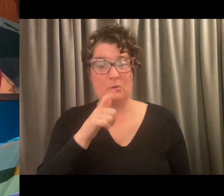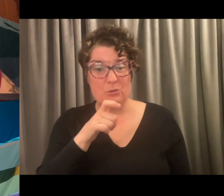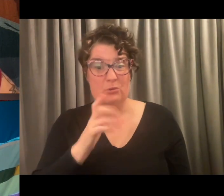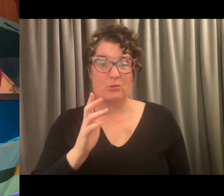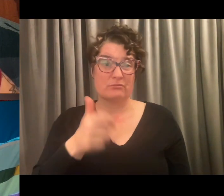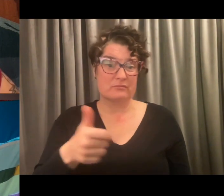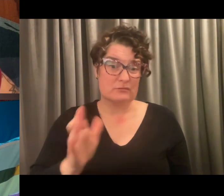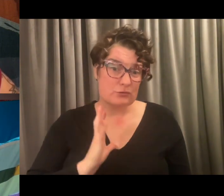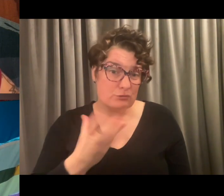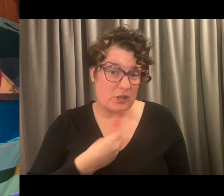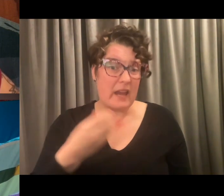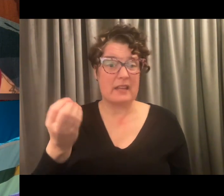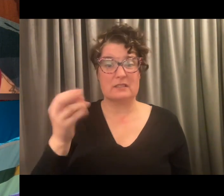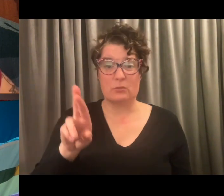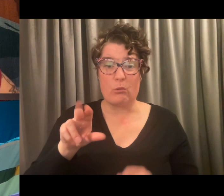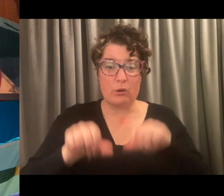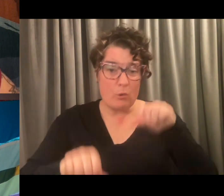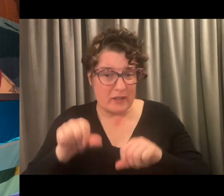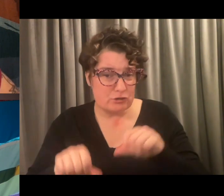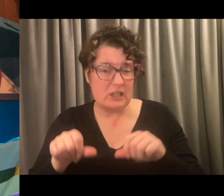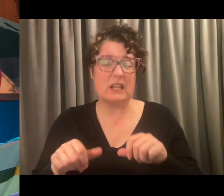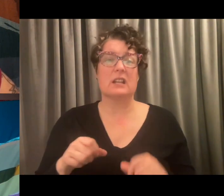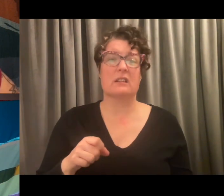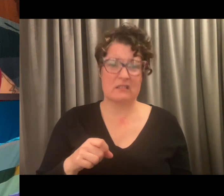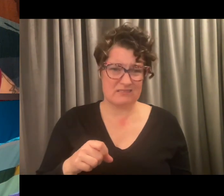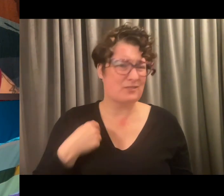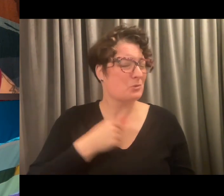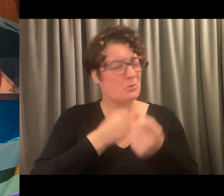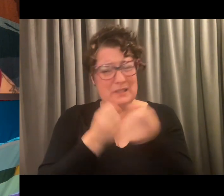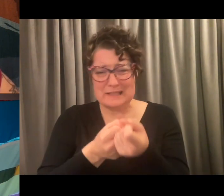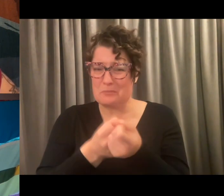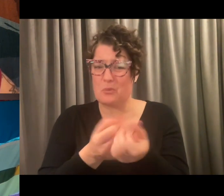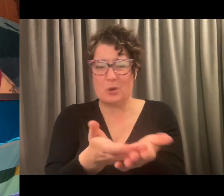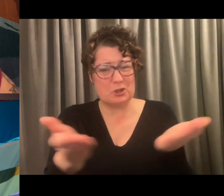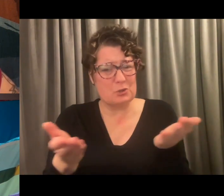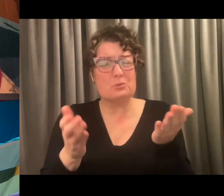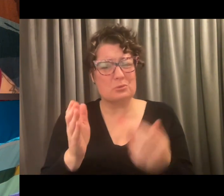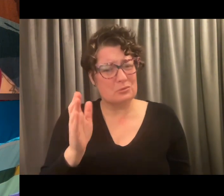we support you being yourself. And we're gonna keep working to create a world where your